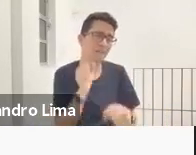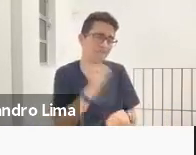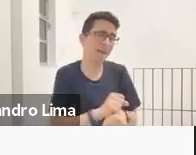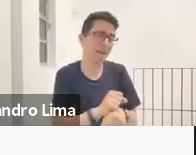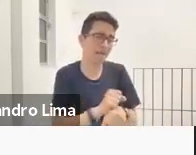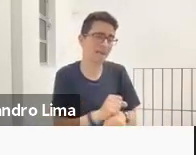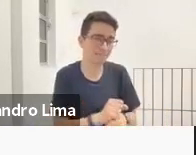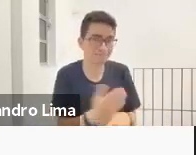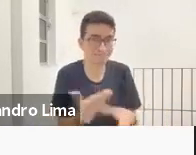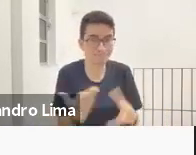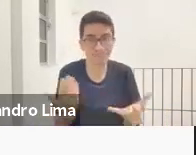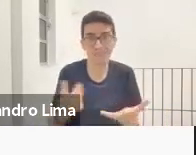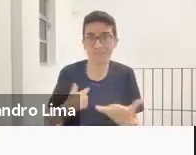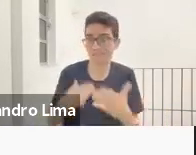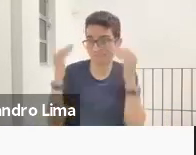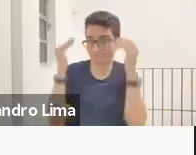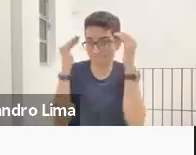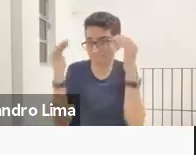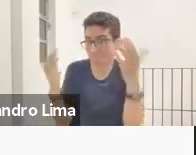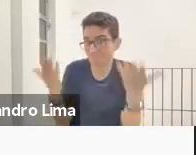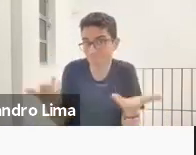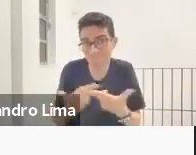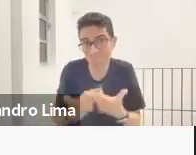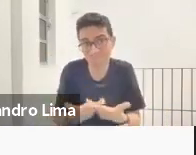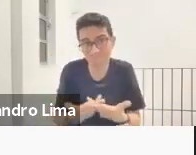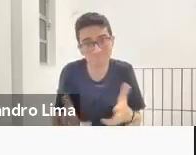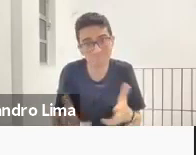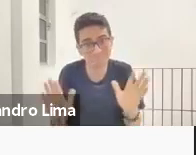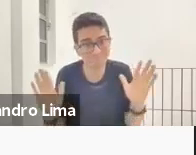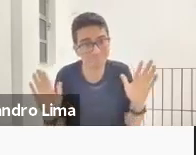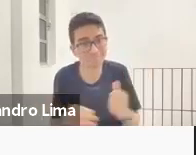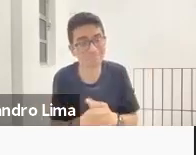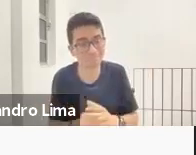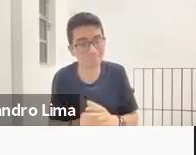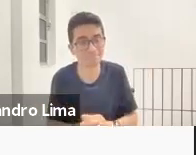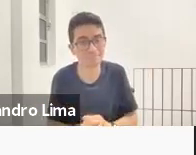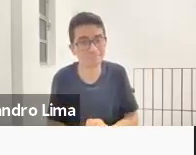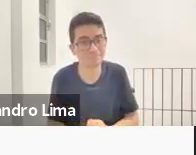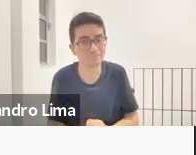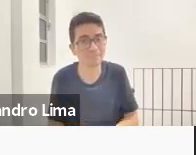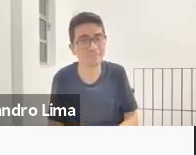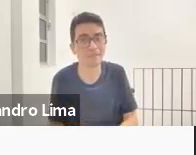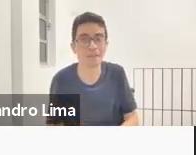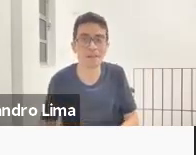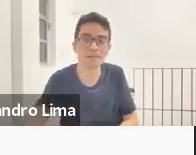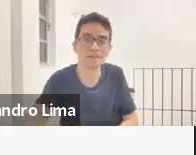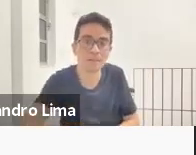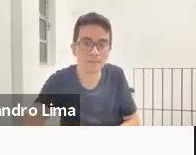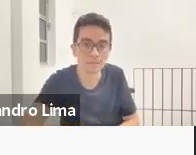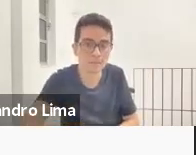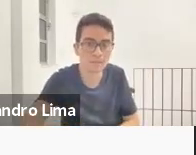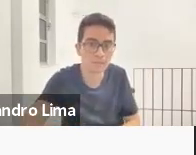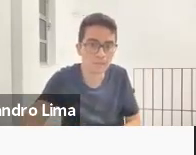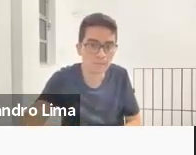, by and large, consider me by and large, consider me to be a big. thorn in their side. But you can.